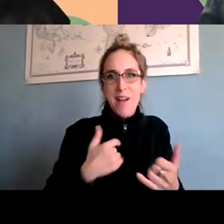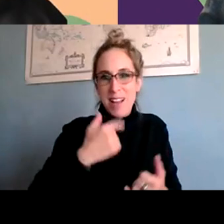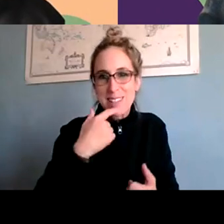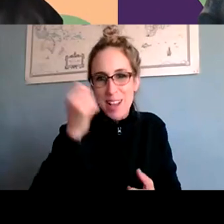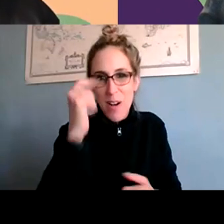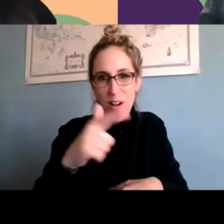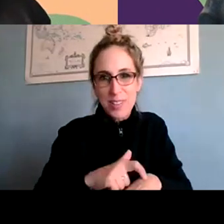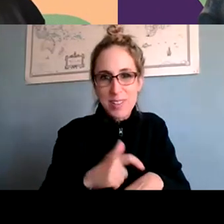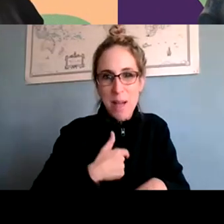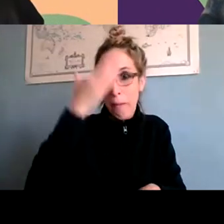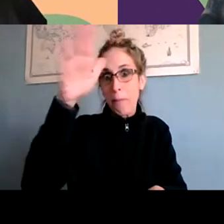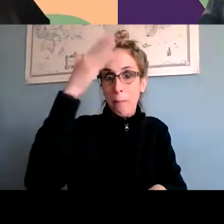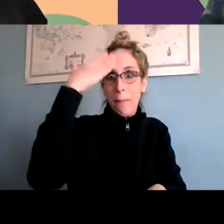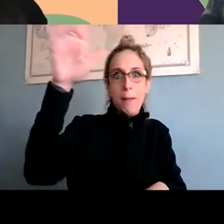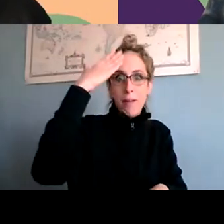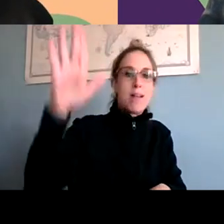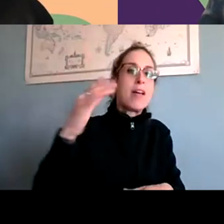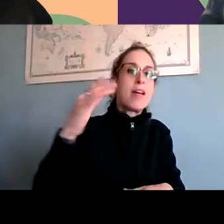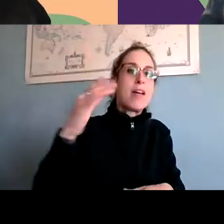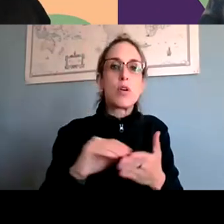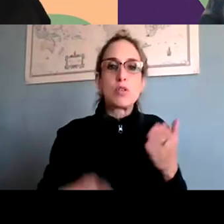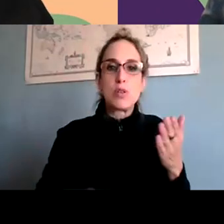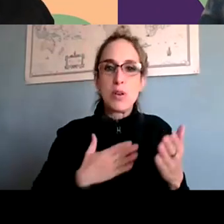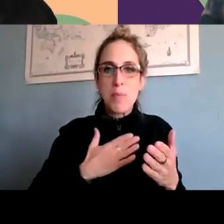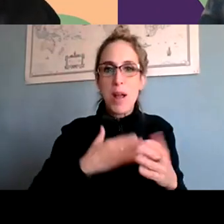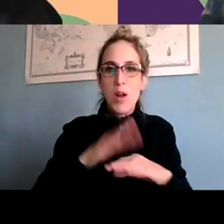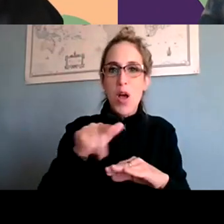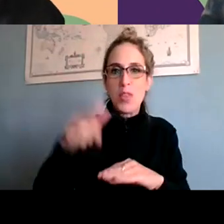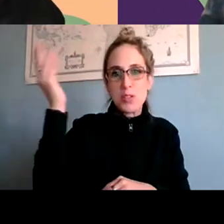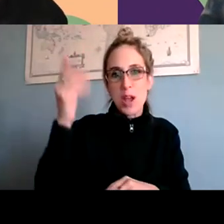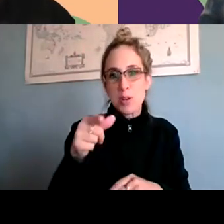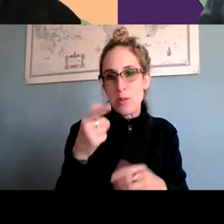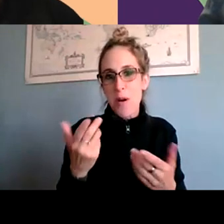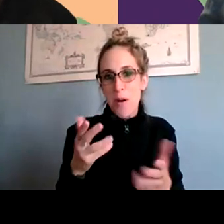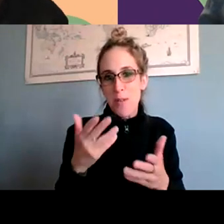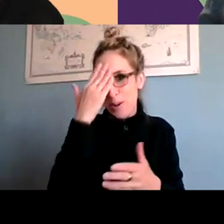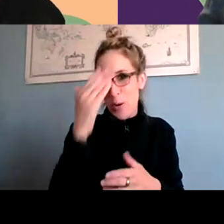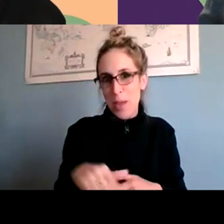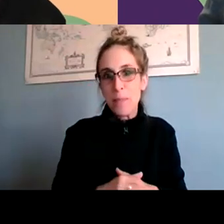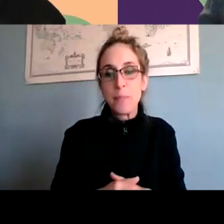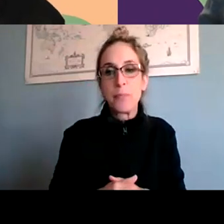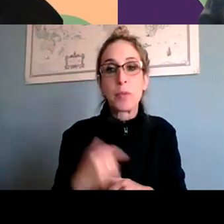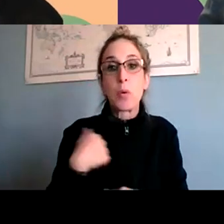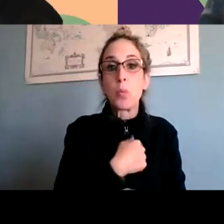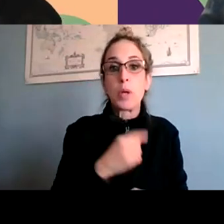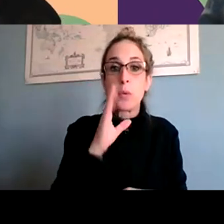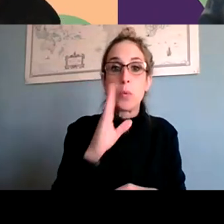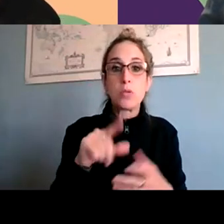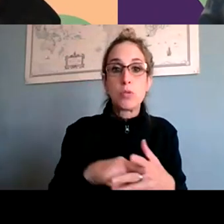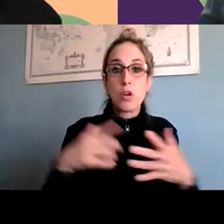Kyle Livie (he/him/his): So if you're a student of mine on this chat you probably know that we are going to begin to wrap up.